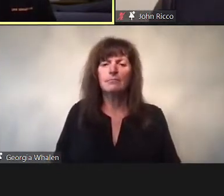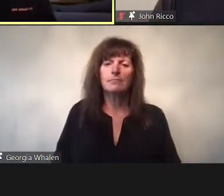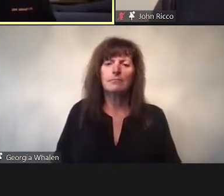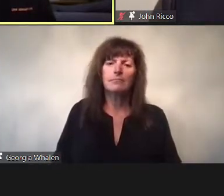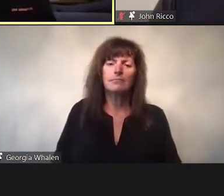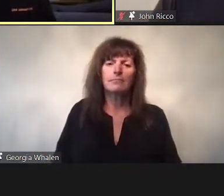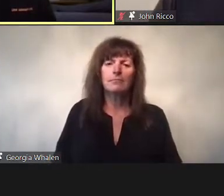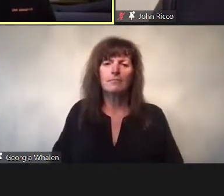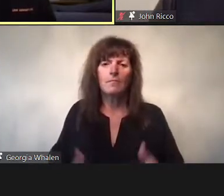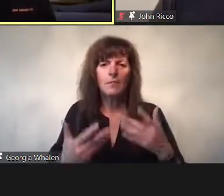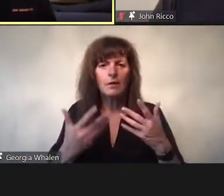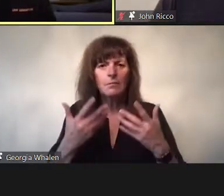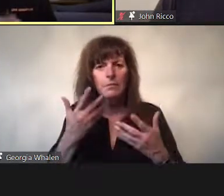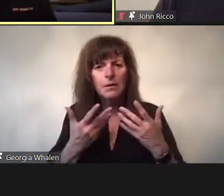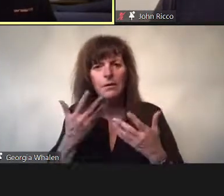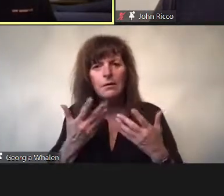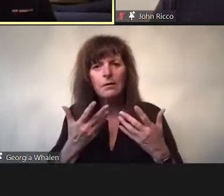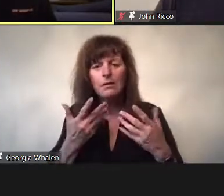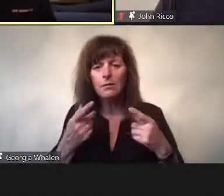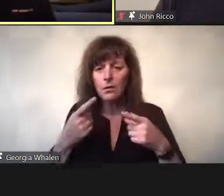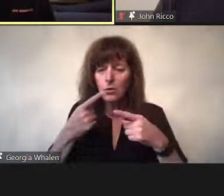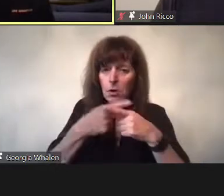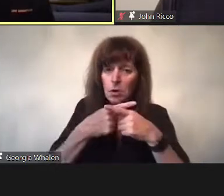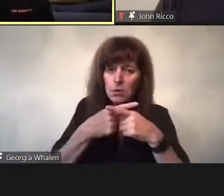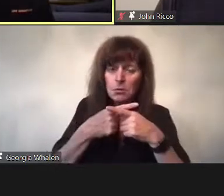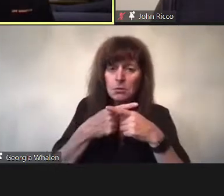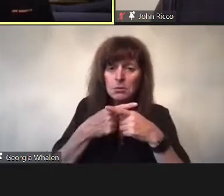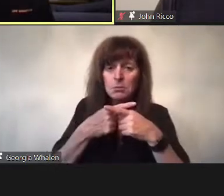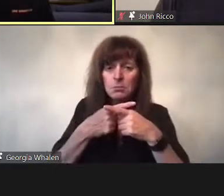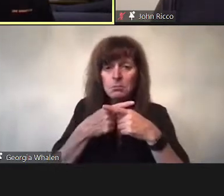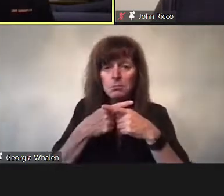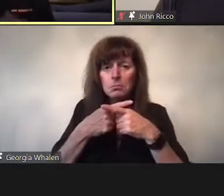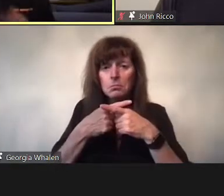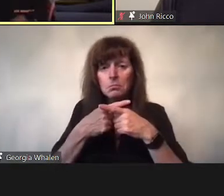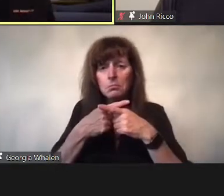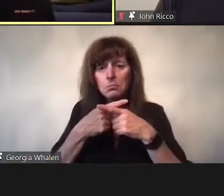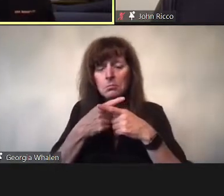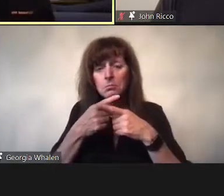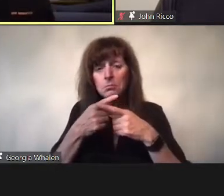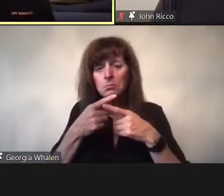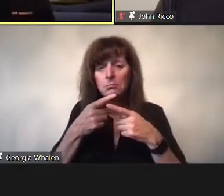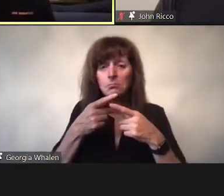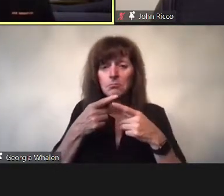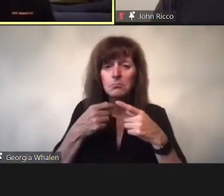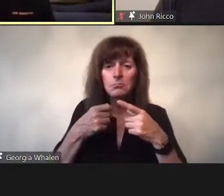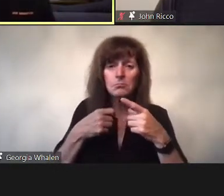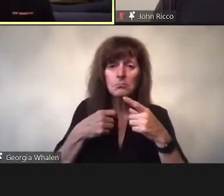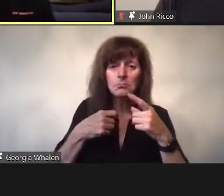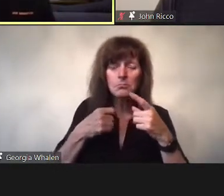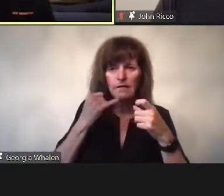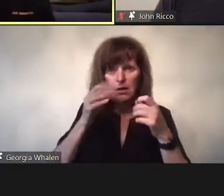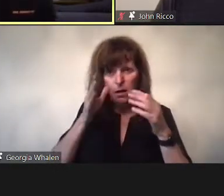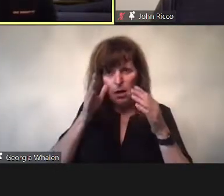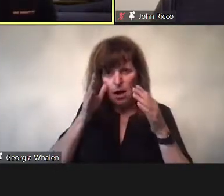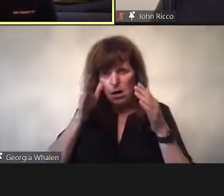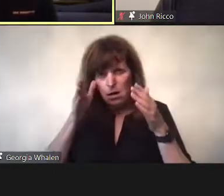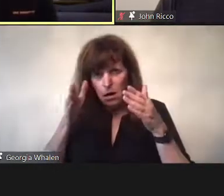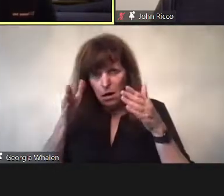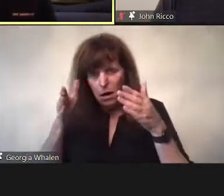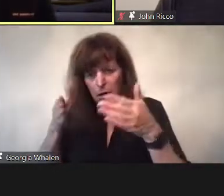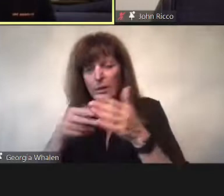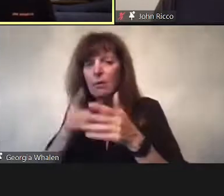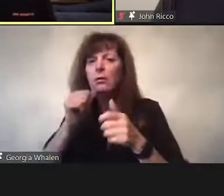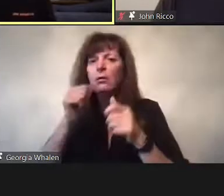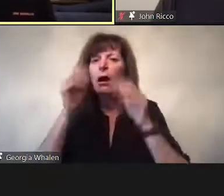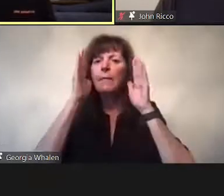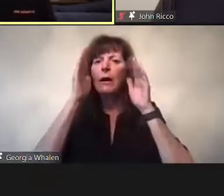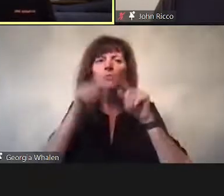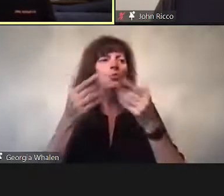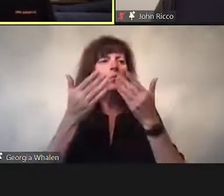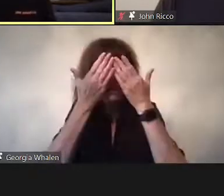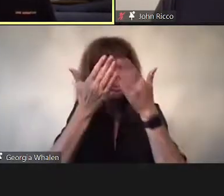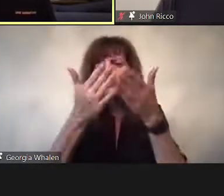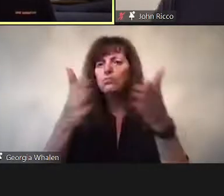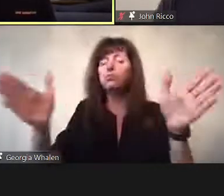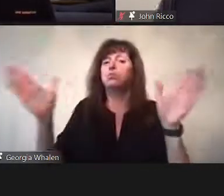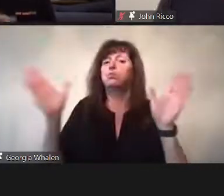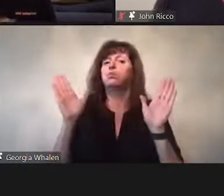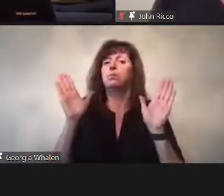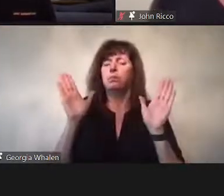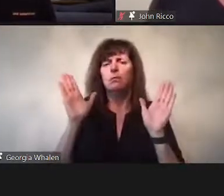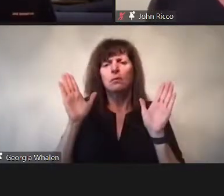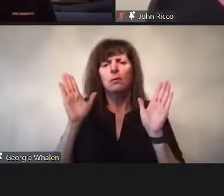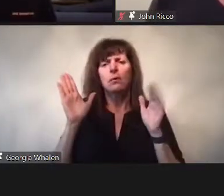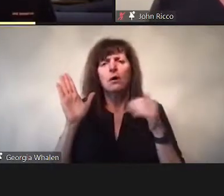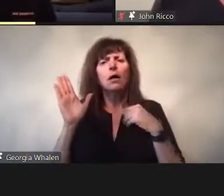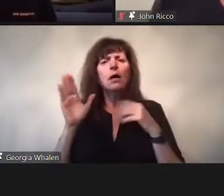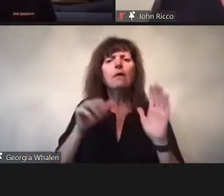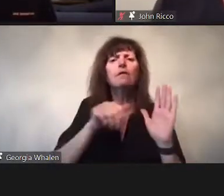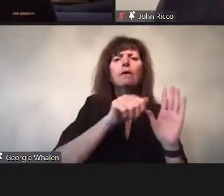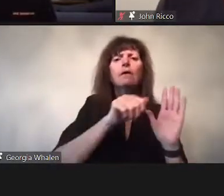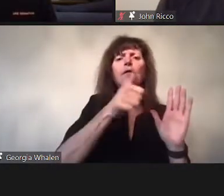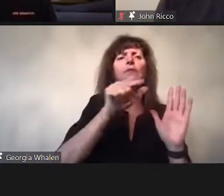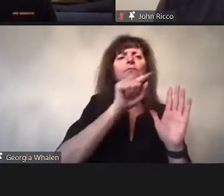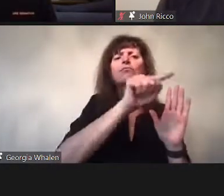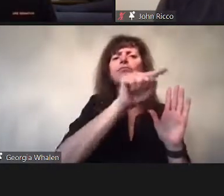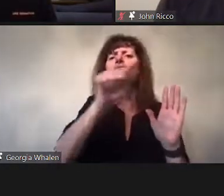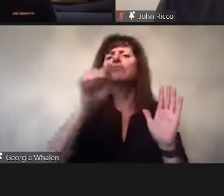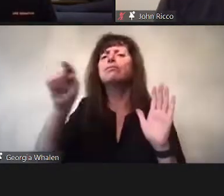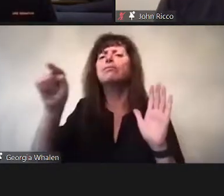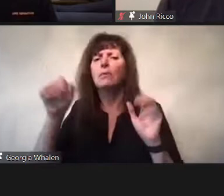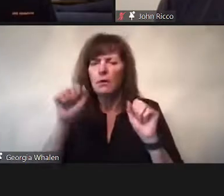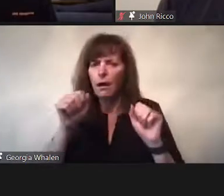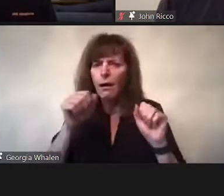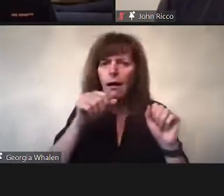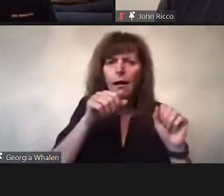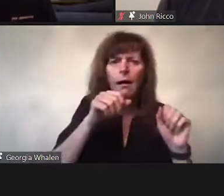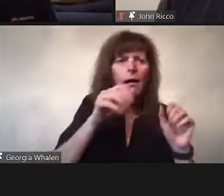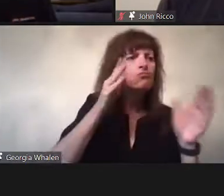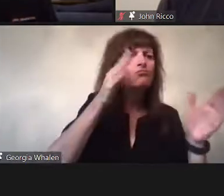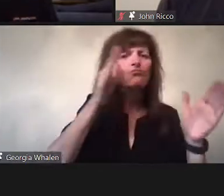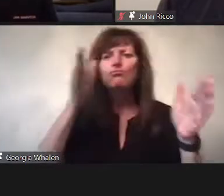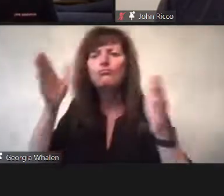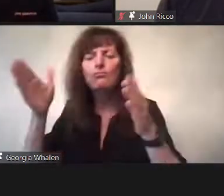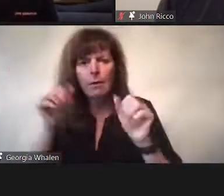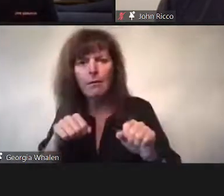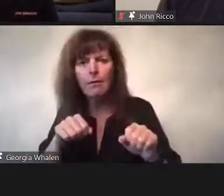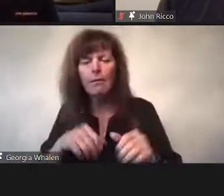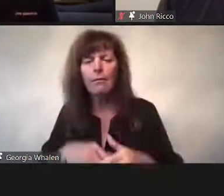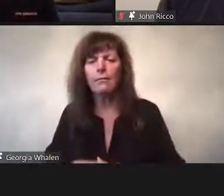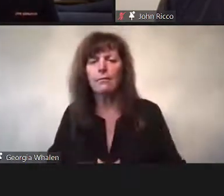Anyway, so yeah, I think it depends on where we are putting our focus.